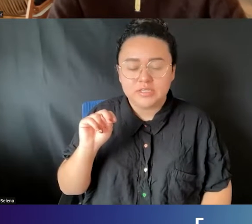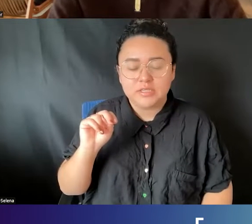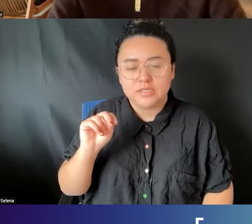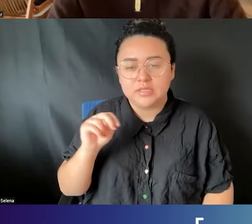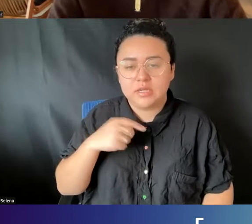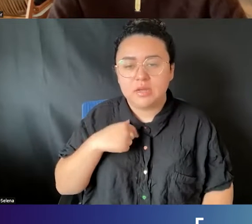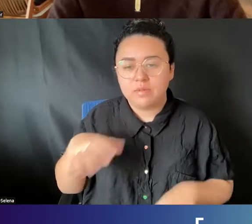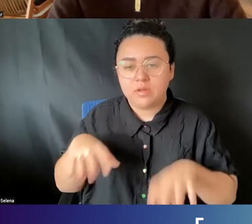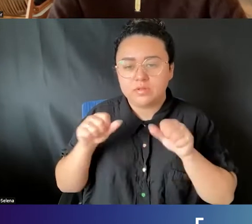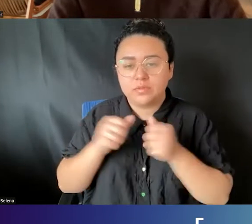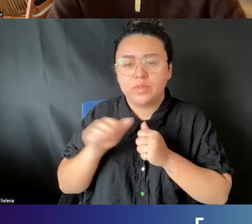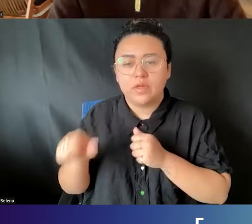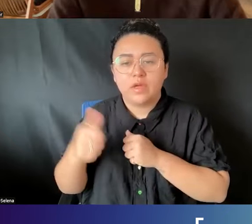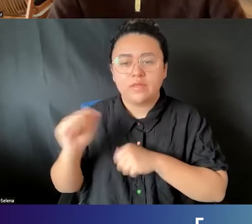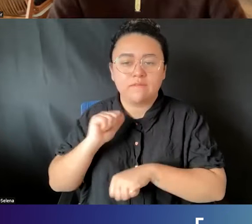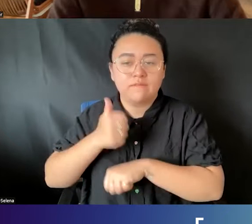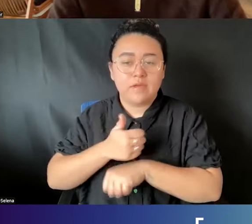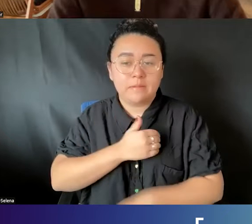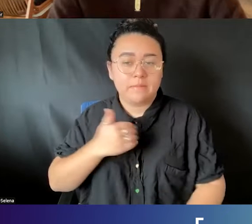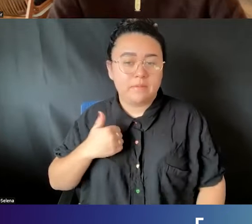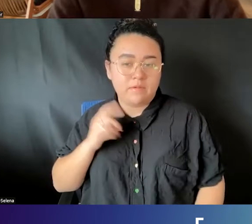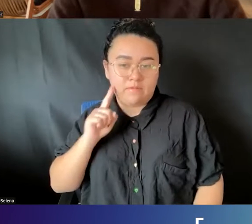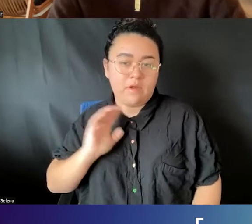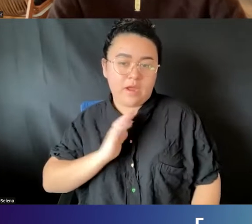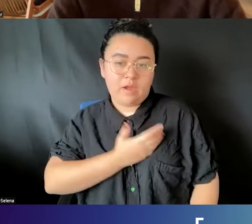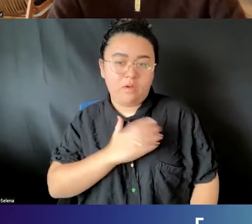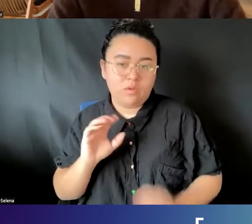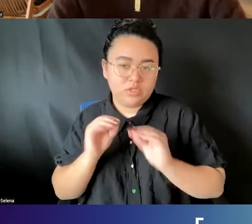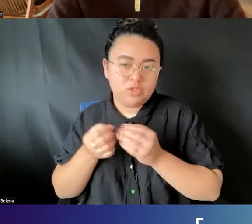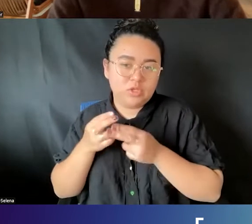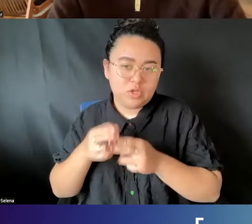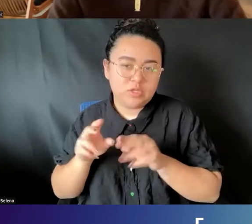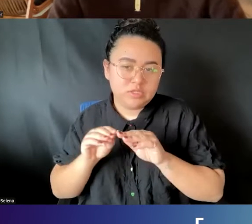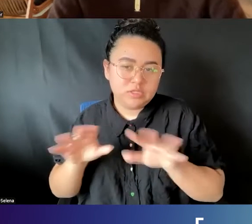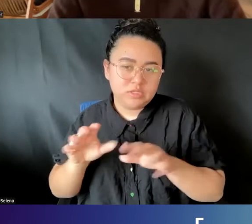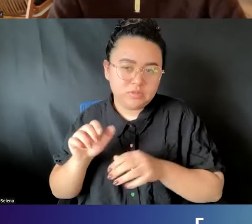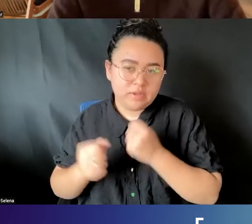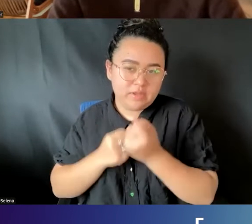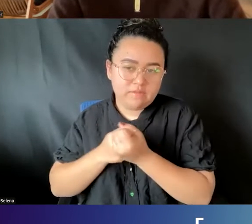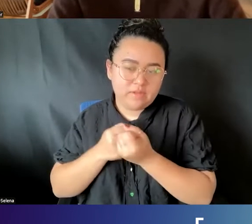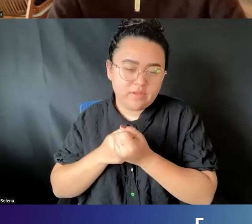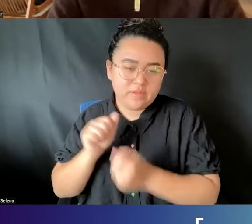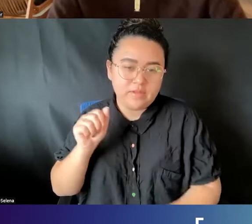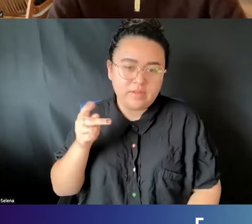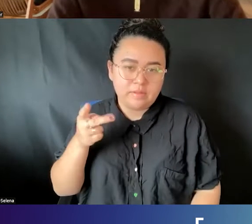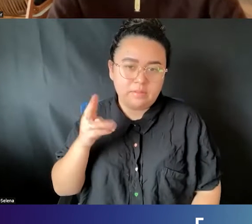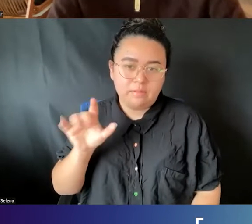another founding member of Distribution Advocates, Avril Speaks and we have been working all year